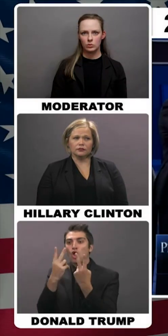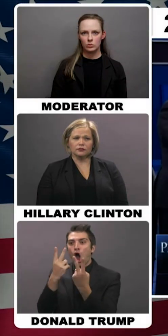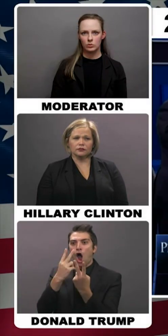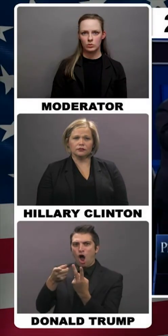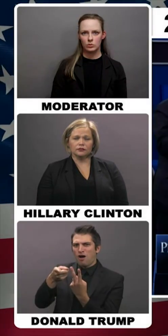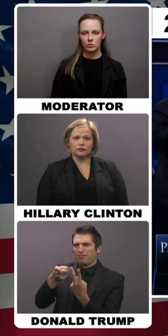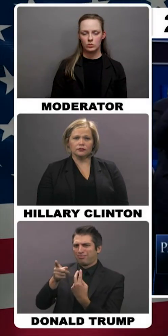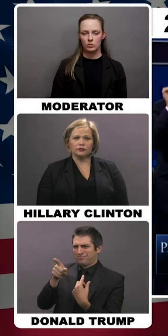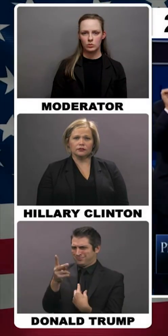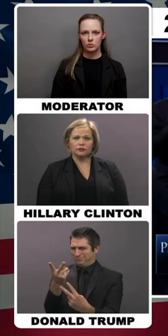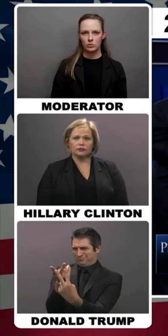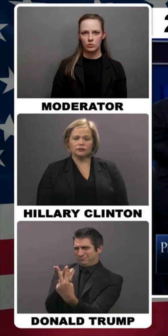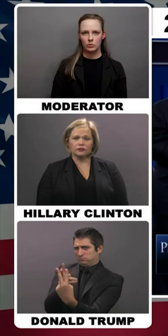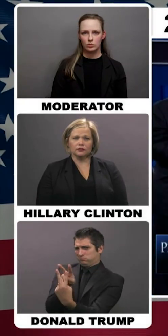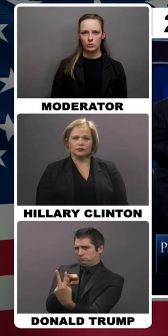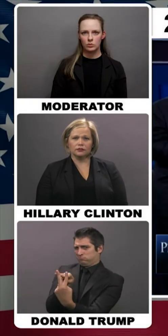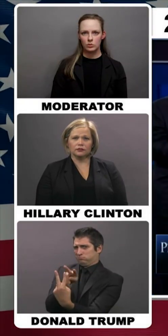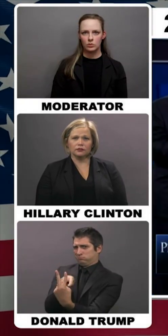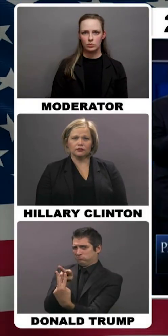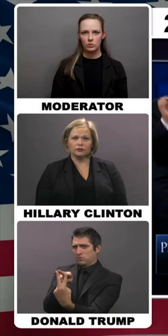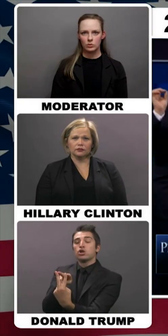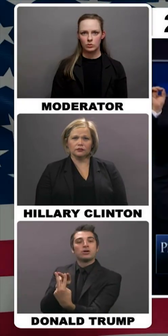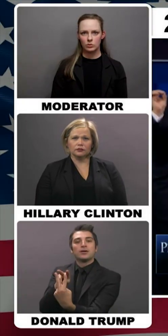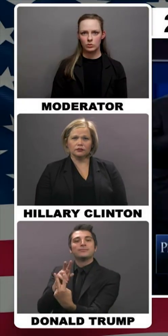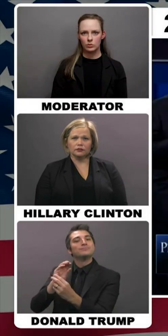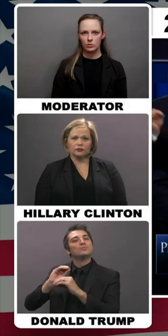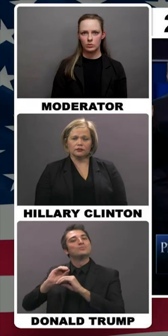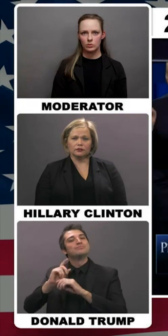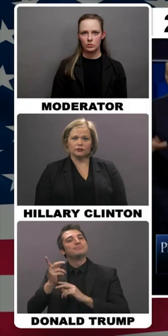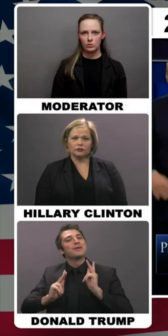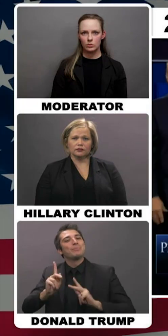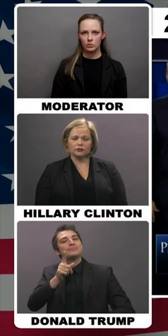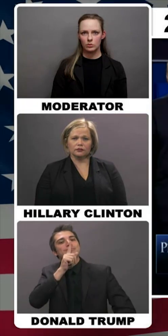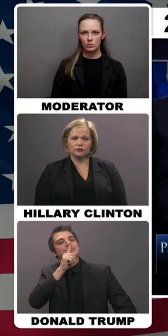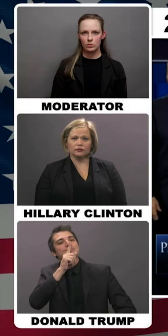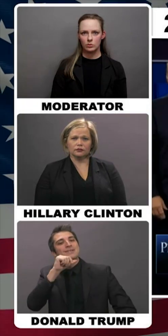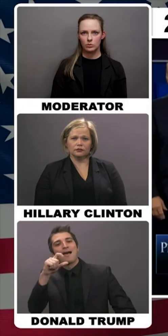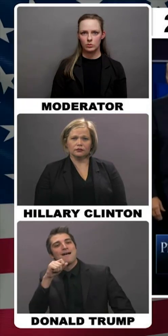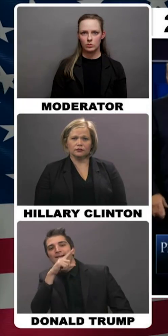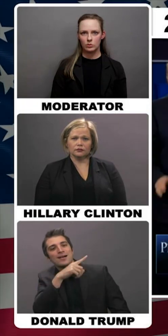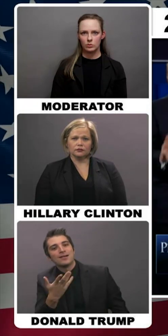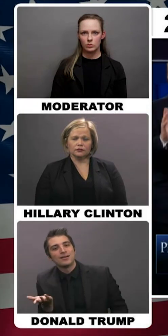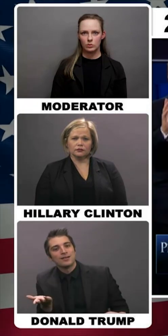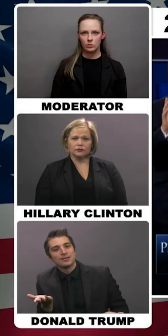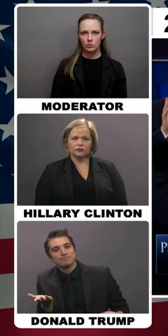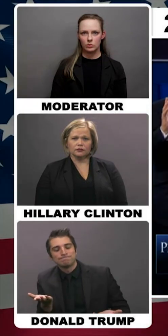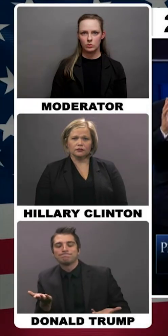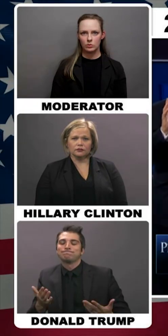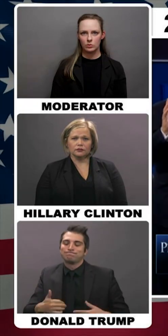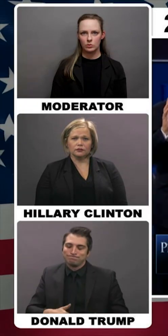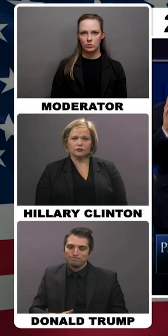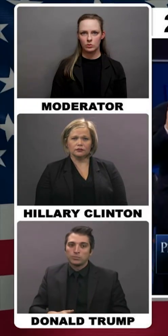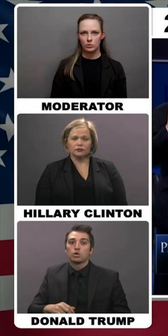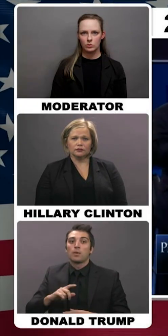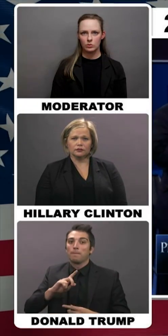Muslims have to report the problems when they see them. And you know, there's a,